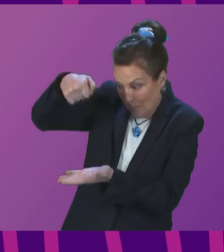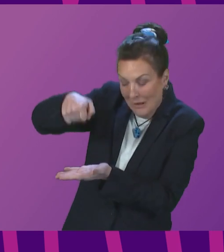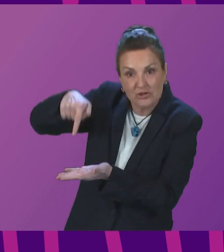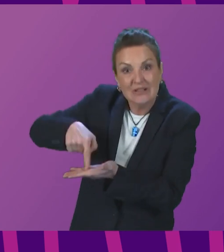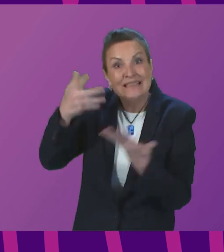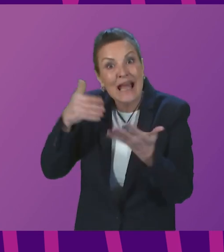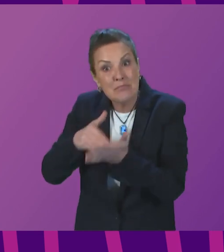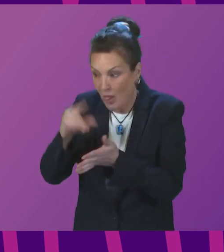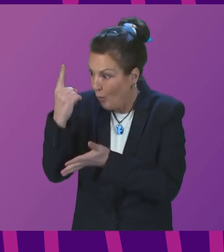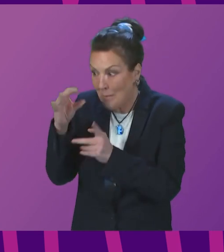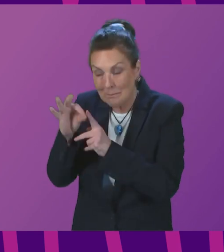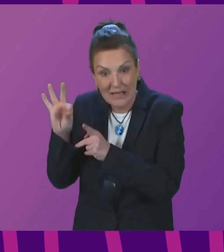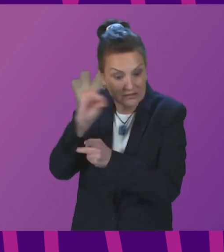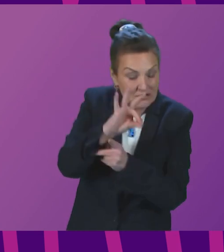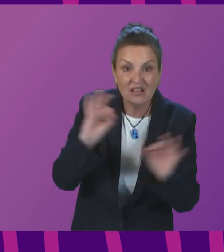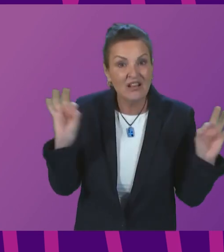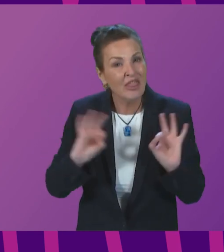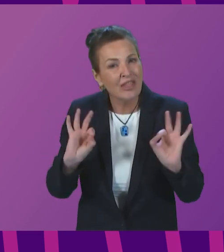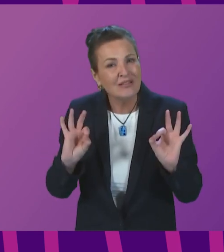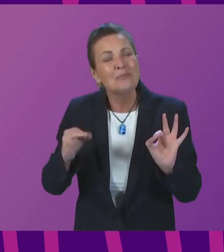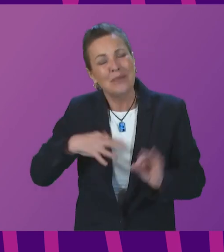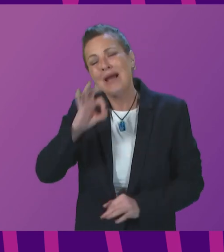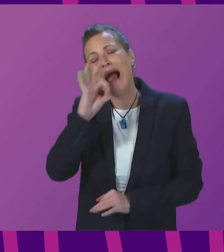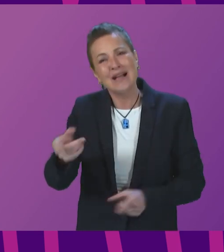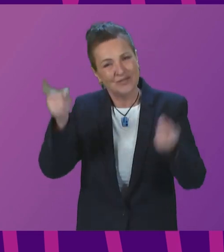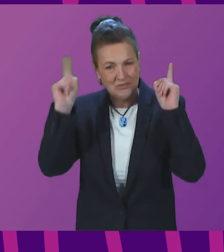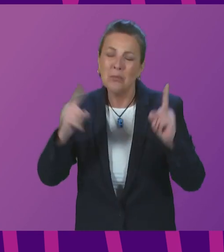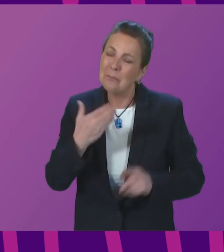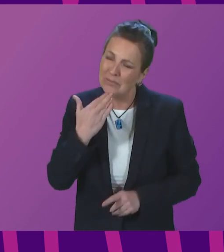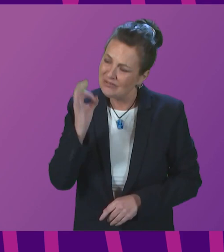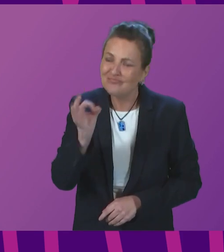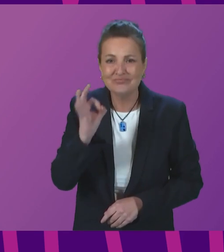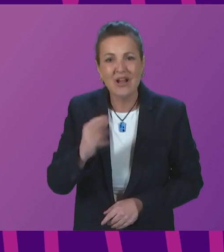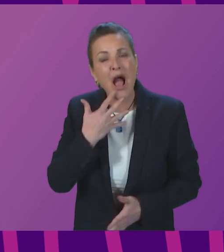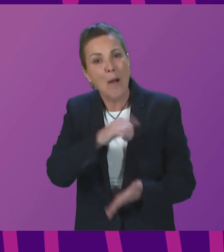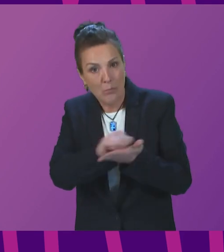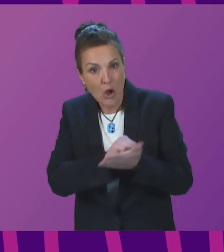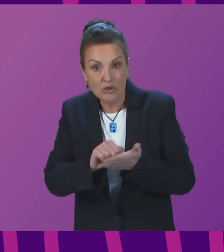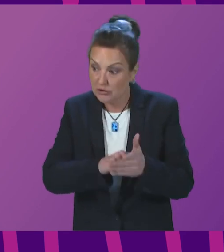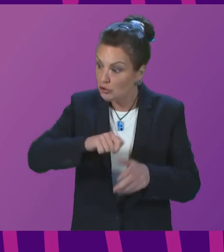Will the First Minister apologise to Scotland’s long Covid sufferers?